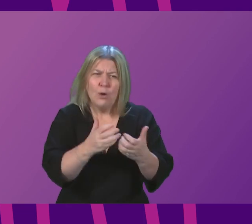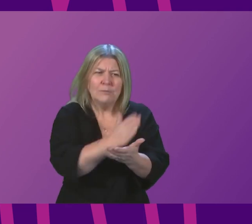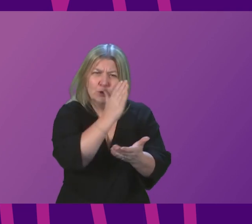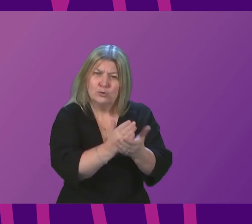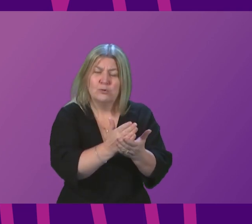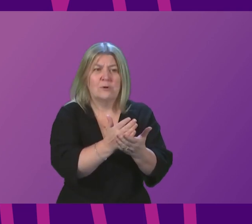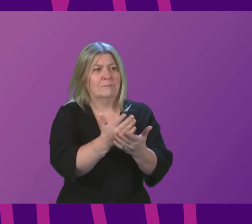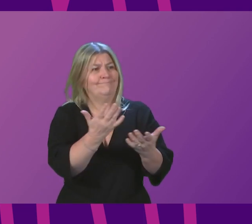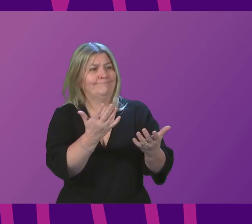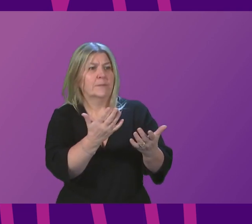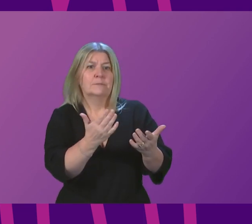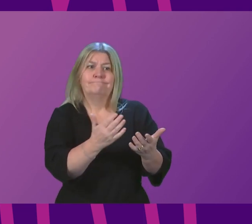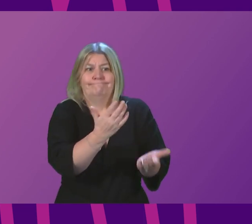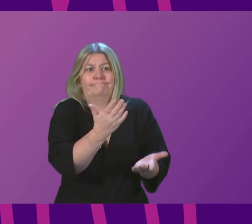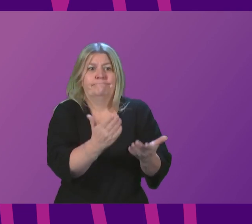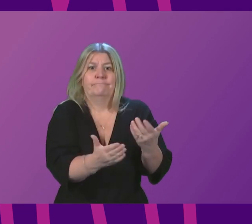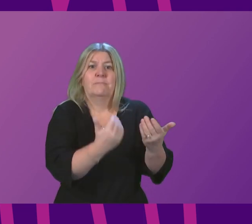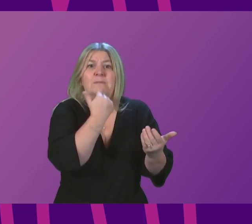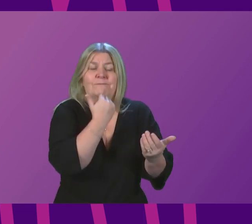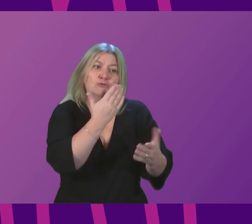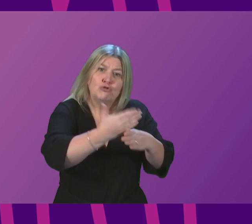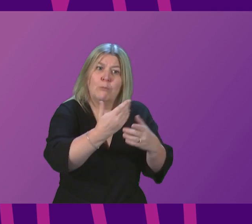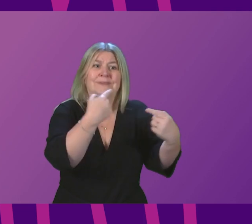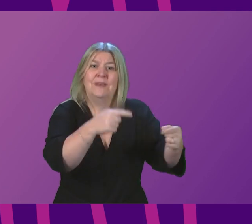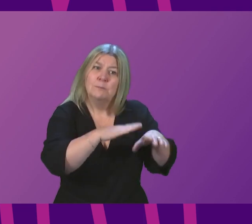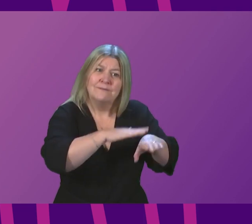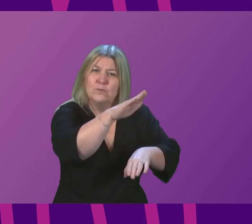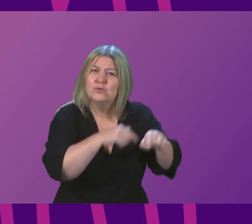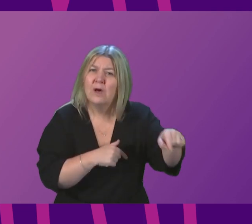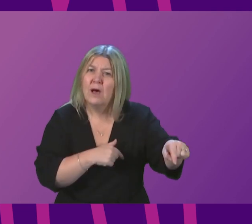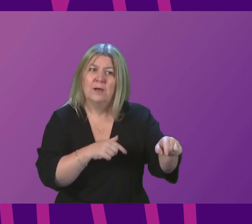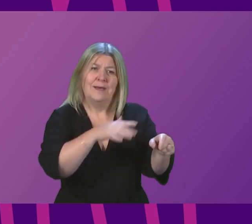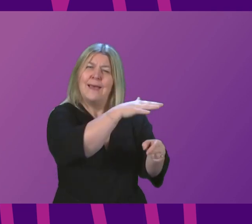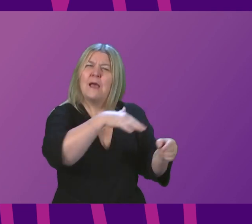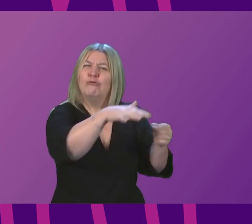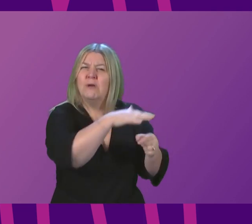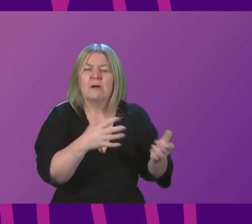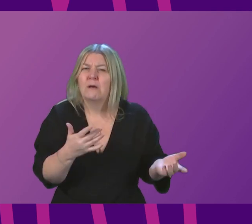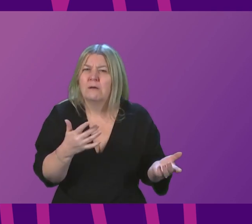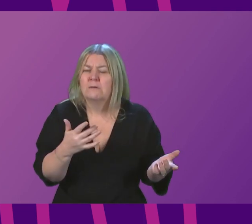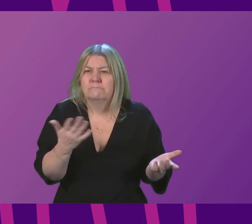Why is the Scottish Government simply not interested in exploring Scotland’s potential